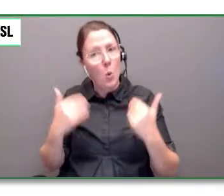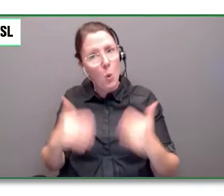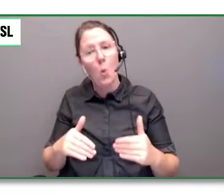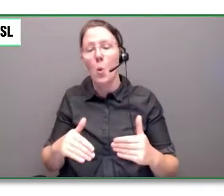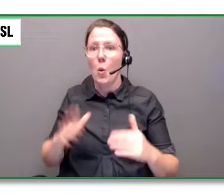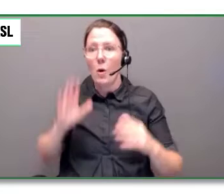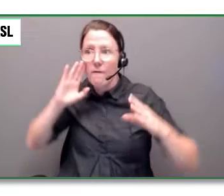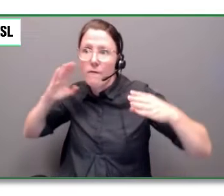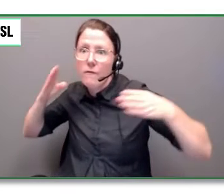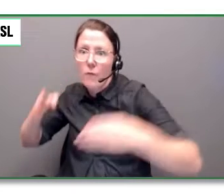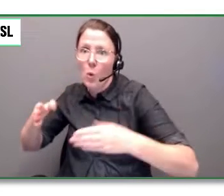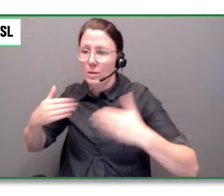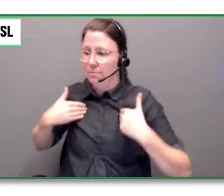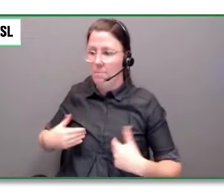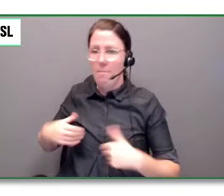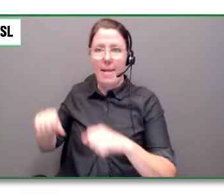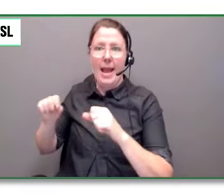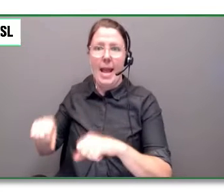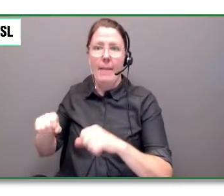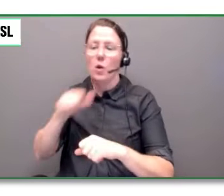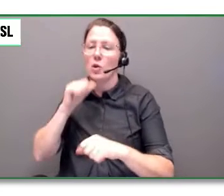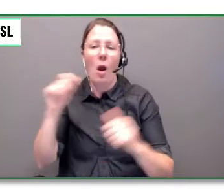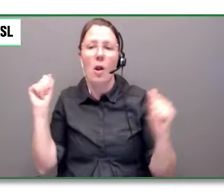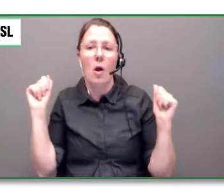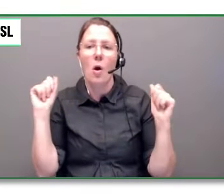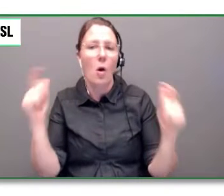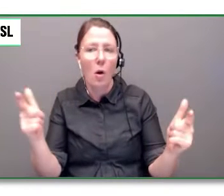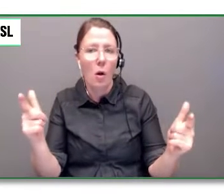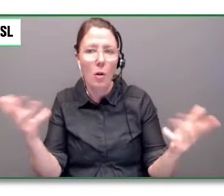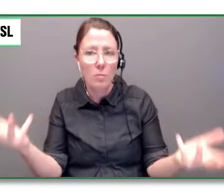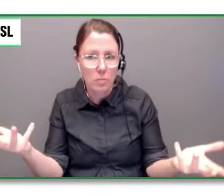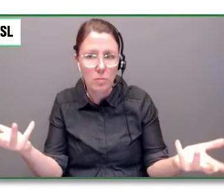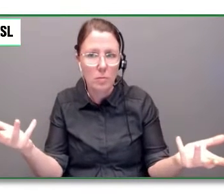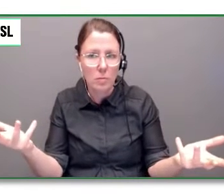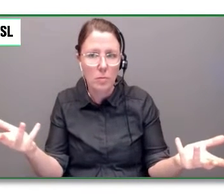um as well. So it's not surprising that these things are all connected in the